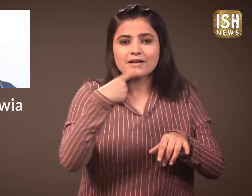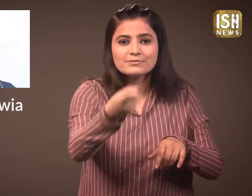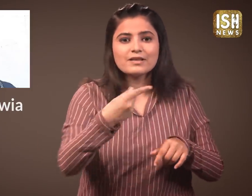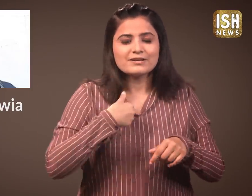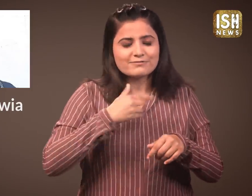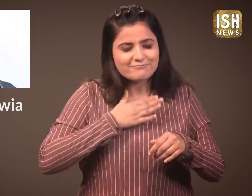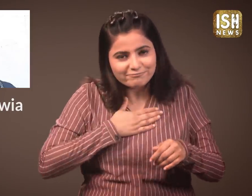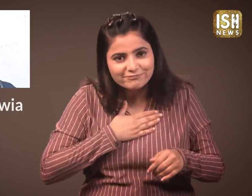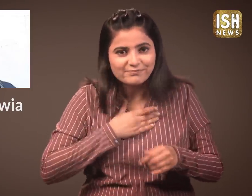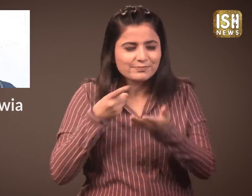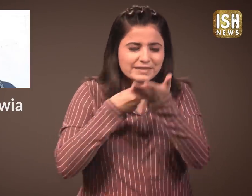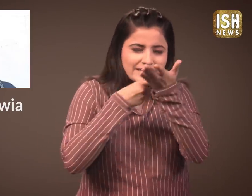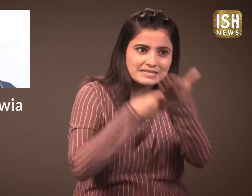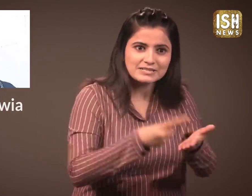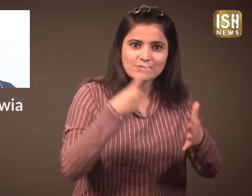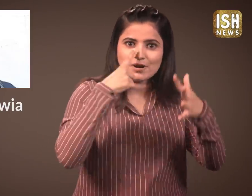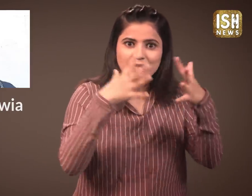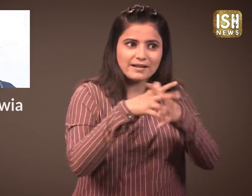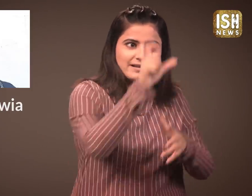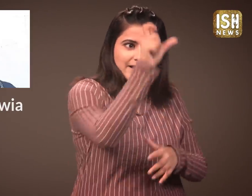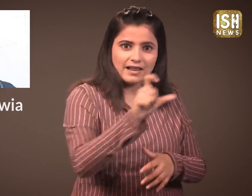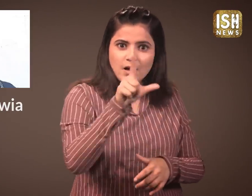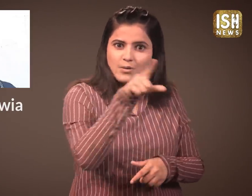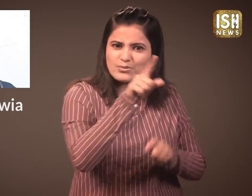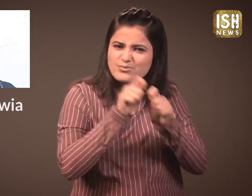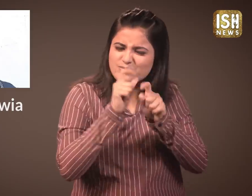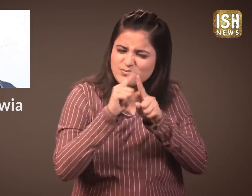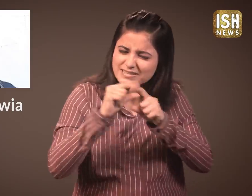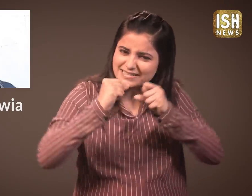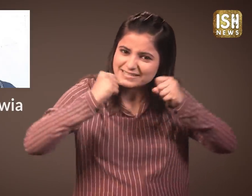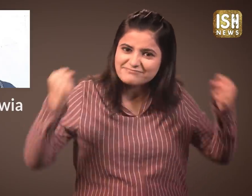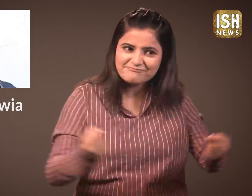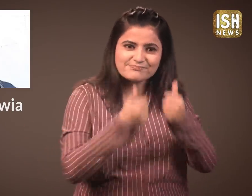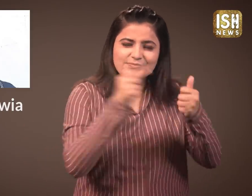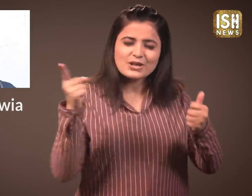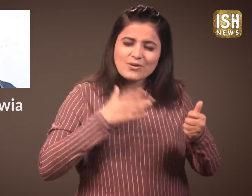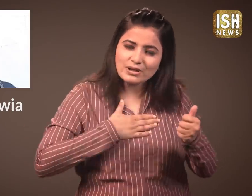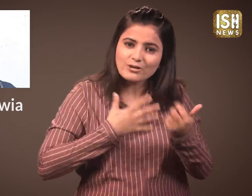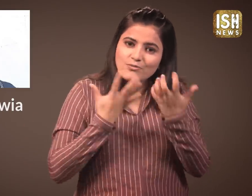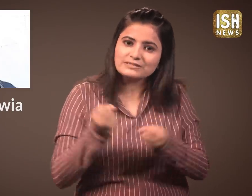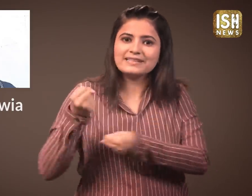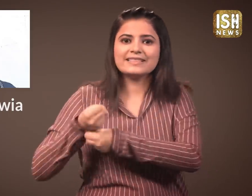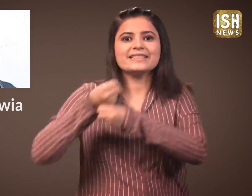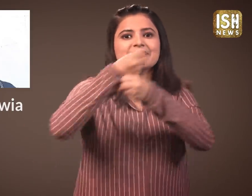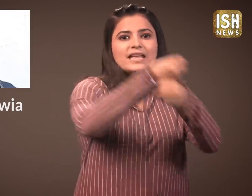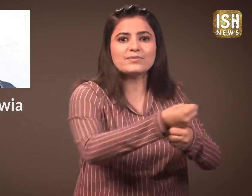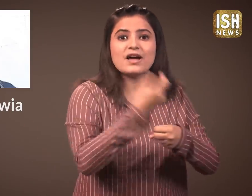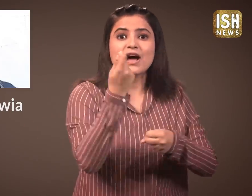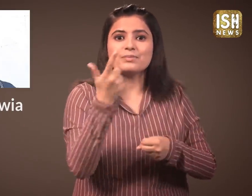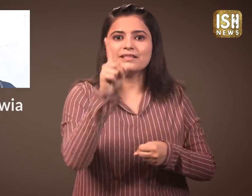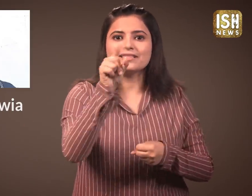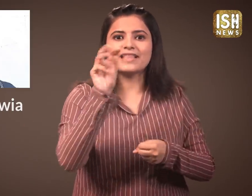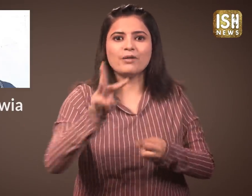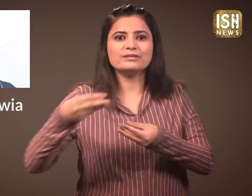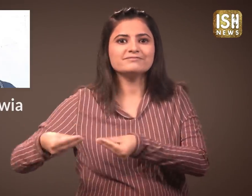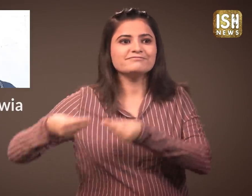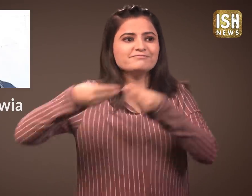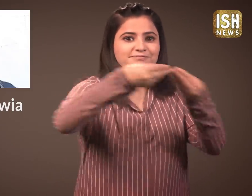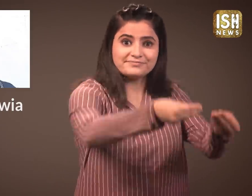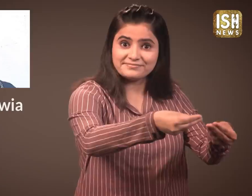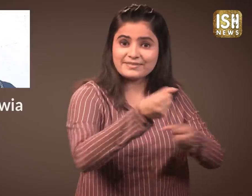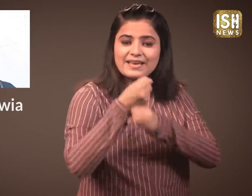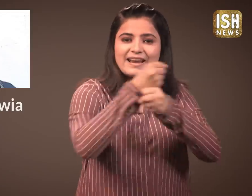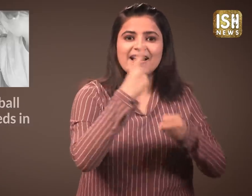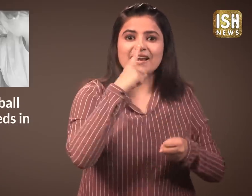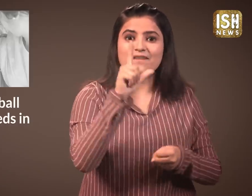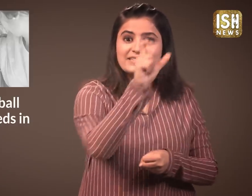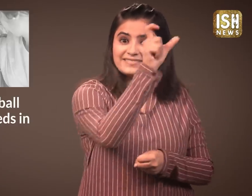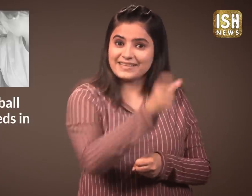He announced that he will award Lalventluangi Rs 10,000 as a token of his appreciation.